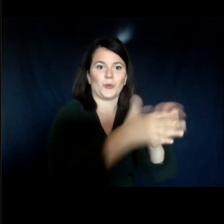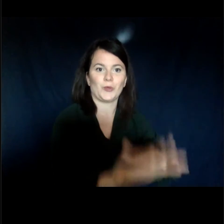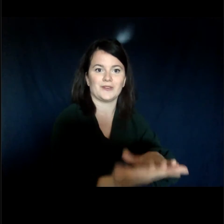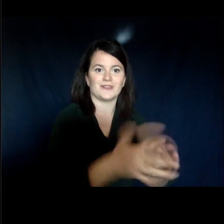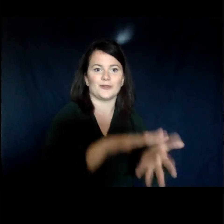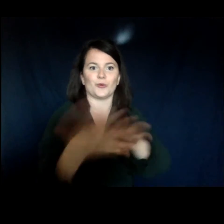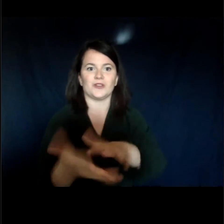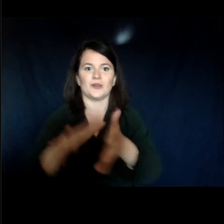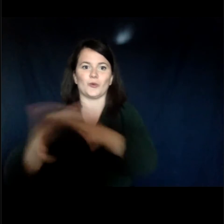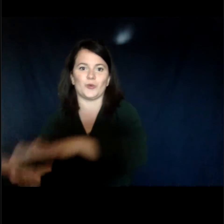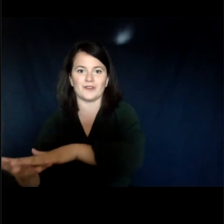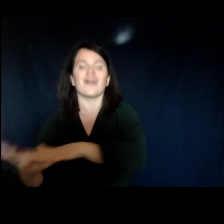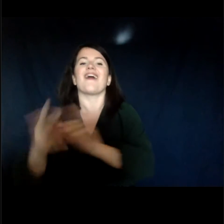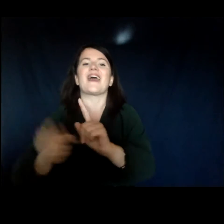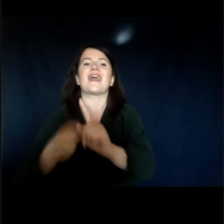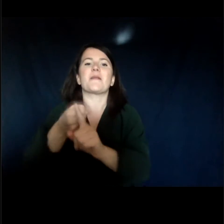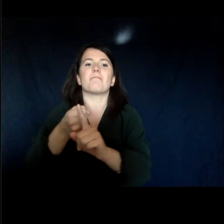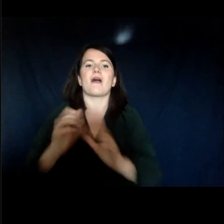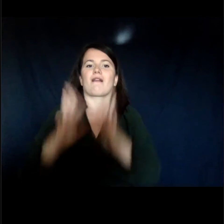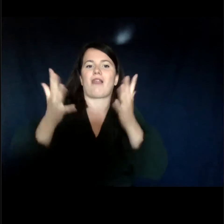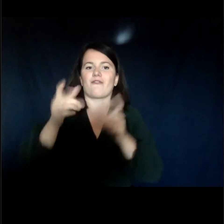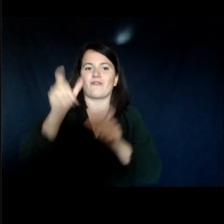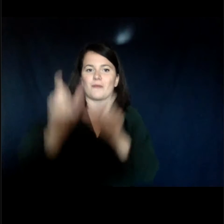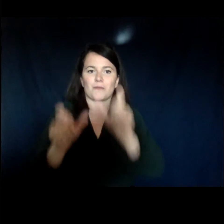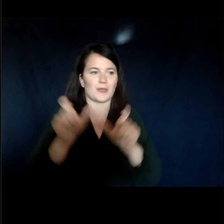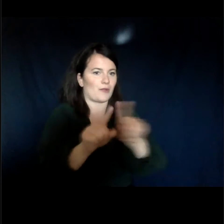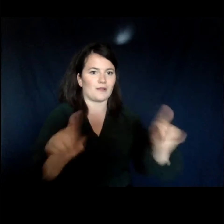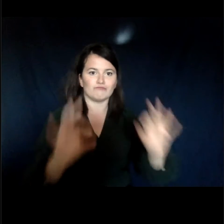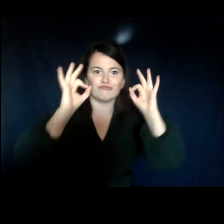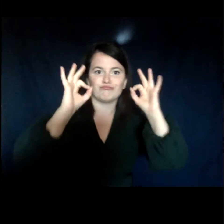But now, let's move to the European Commission.